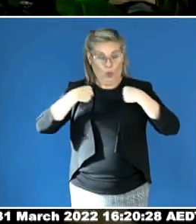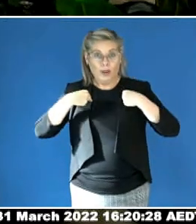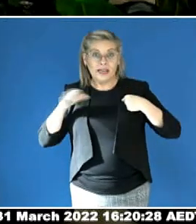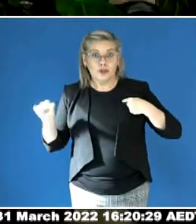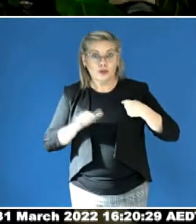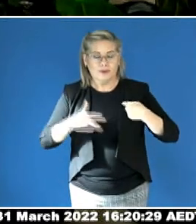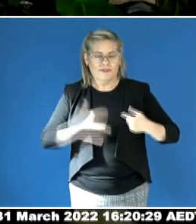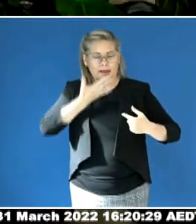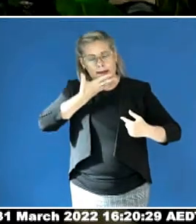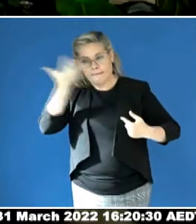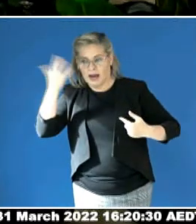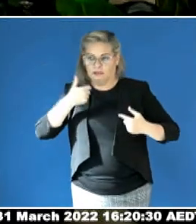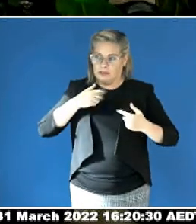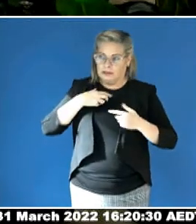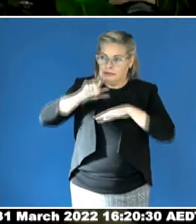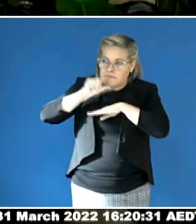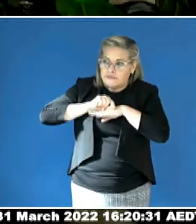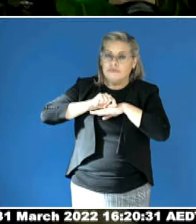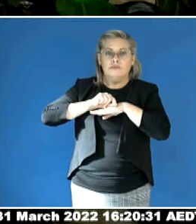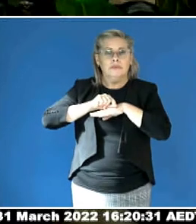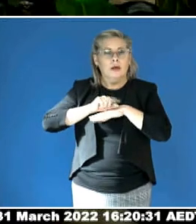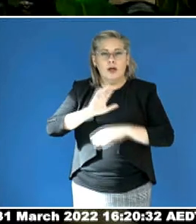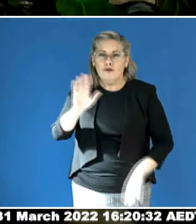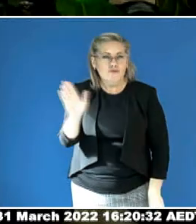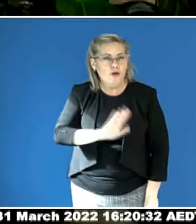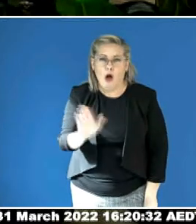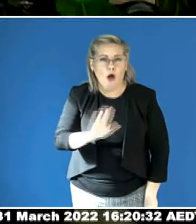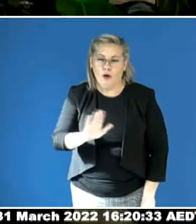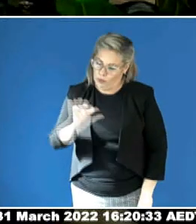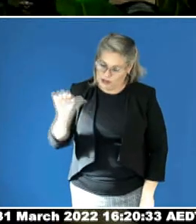We do not deserve to be isolated, so we urge you to listen.